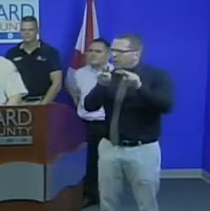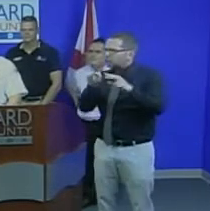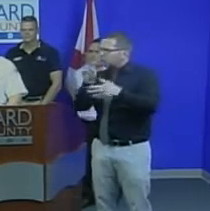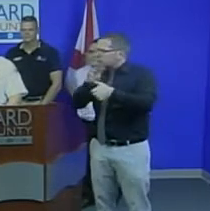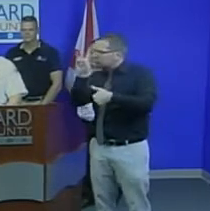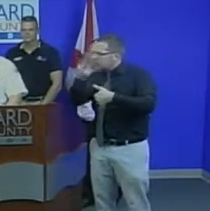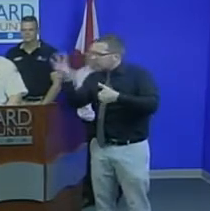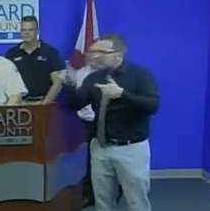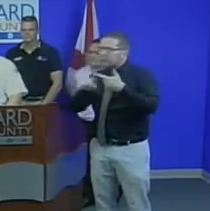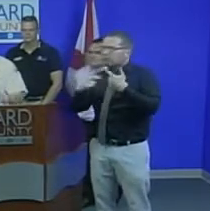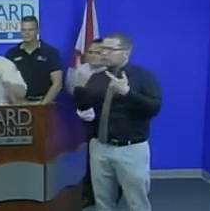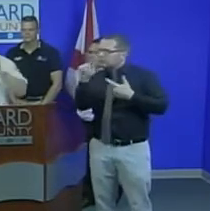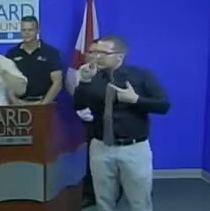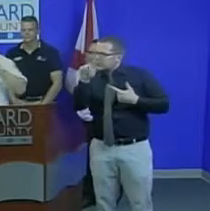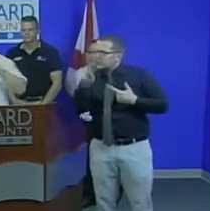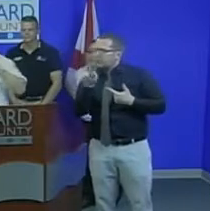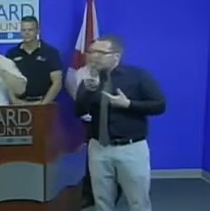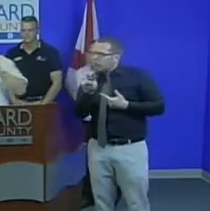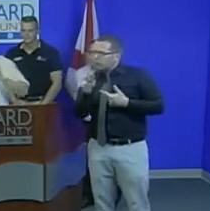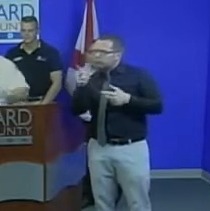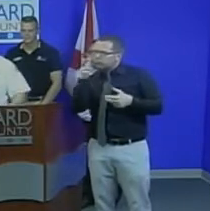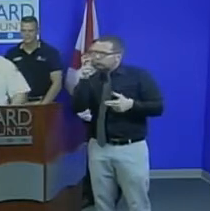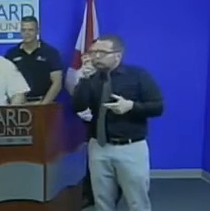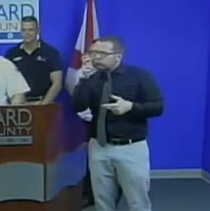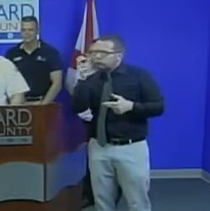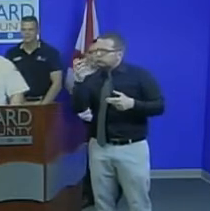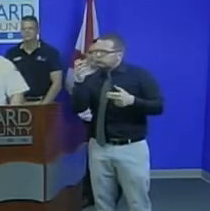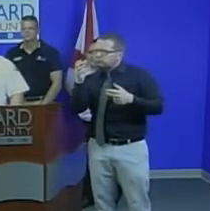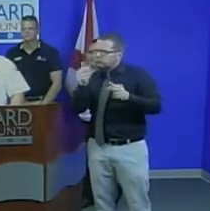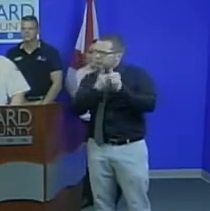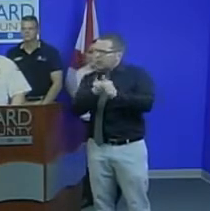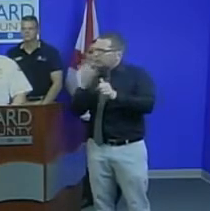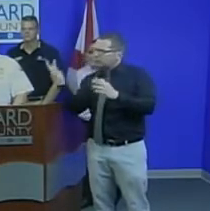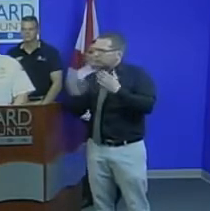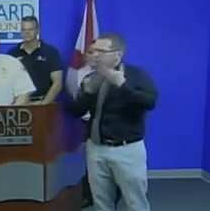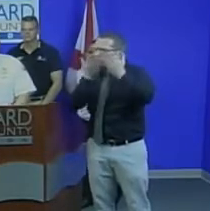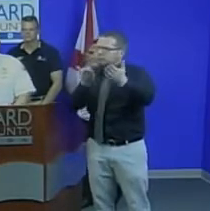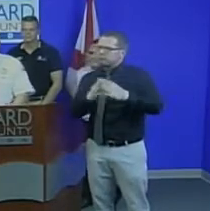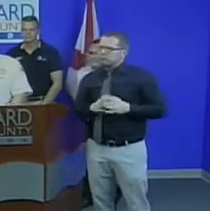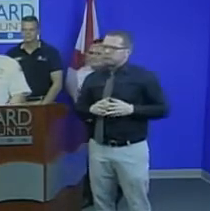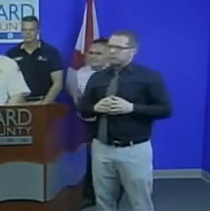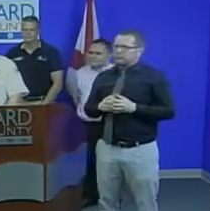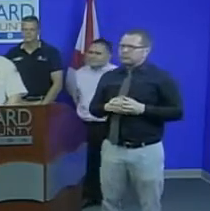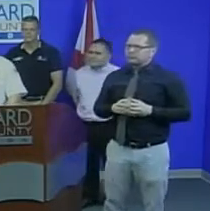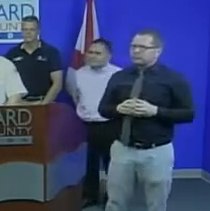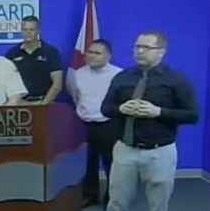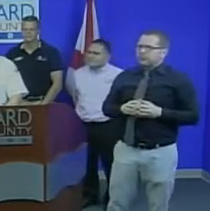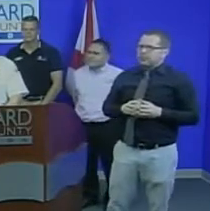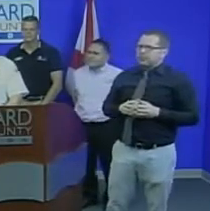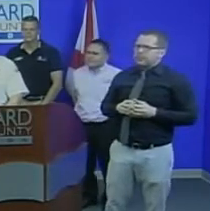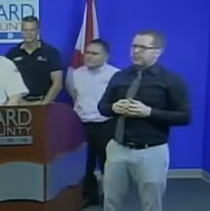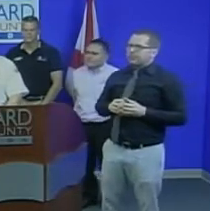PROTECT LIVES AND PROPERTY. OUR DEPUTIES A FIREFIGHTERS WILL BRAVE WE THINK SO TO PROVIDE SERVICES TO THOSE IN NEED.